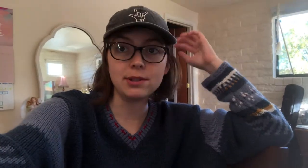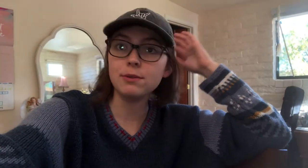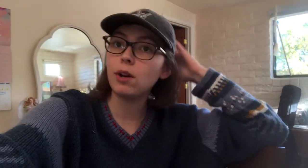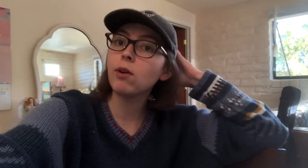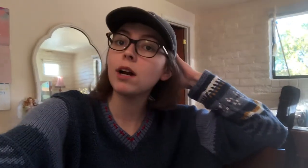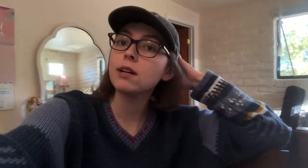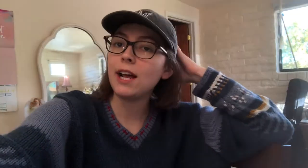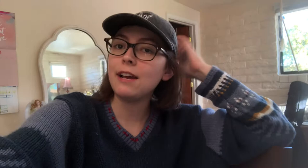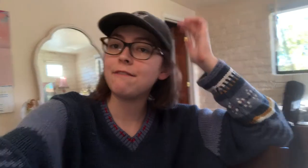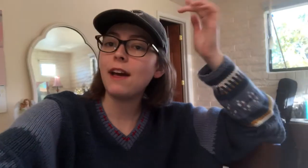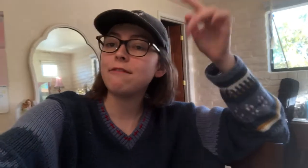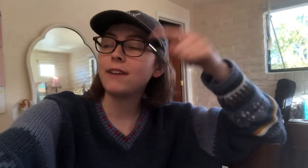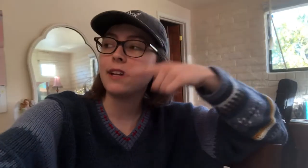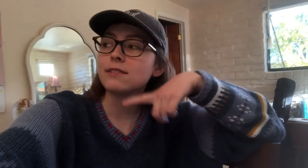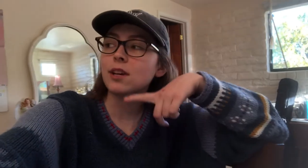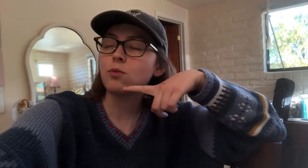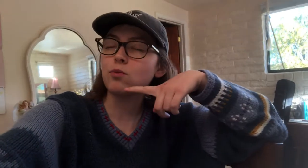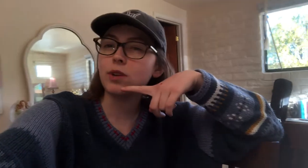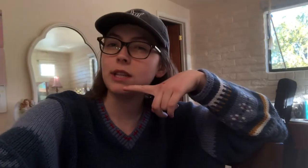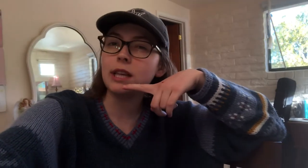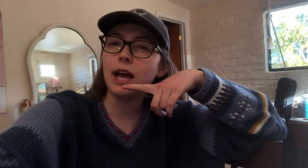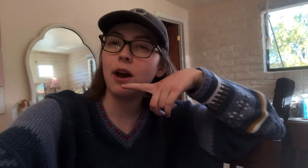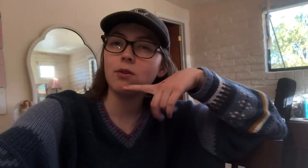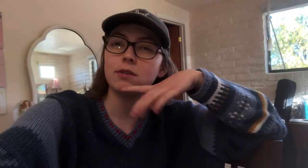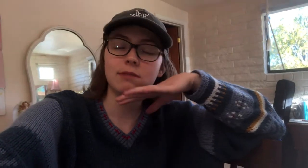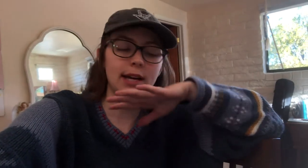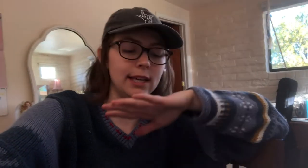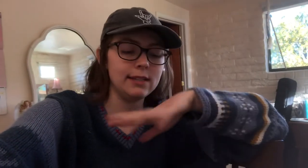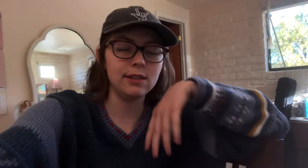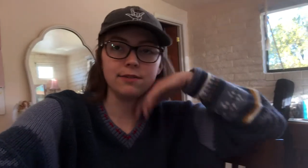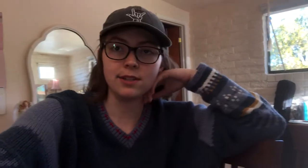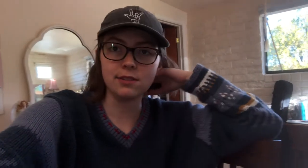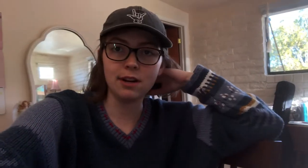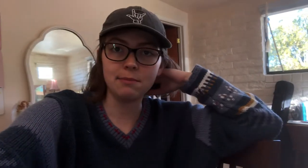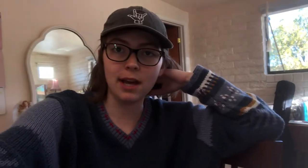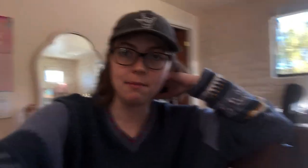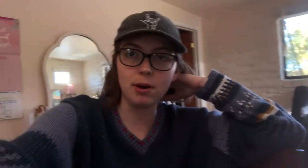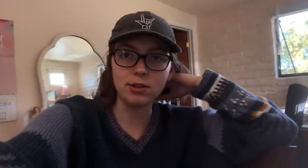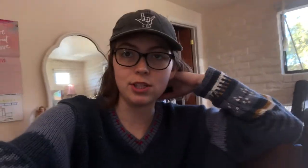do yoga if that fan is like really loud i can't tell if it is or not but i apologize